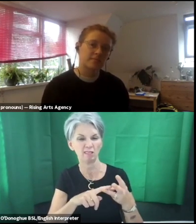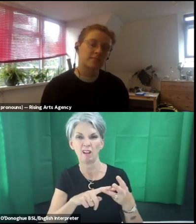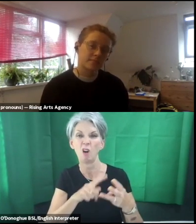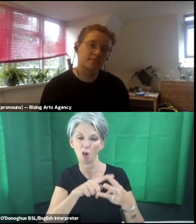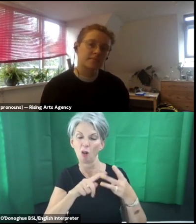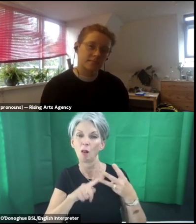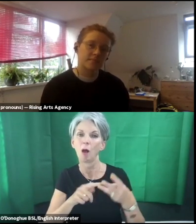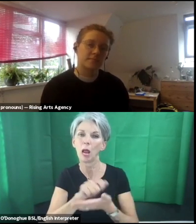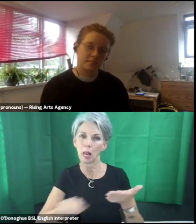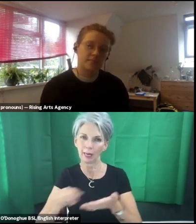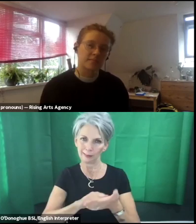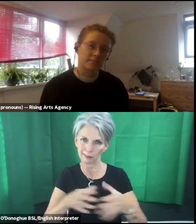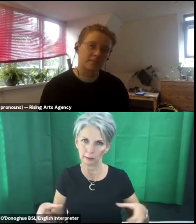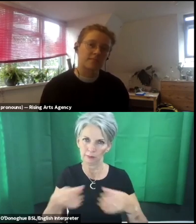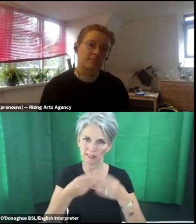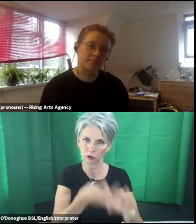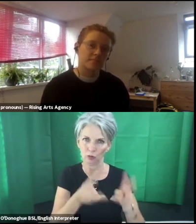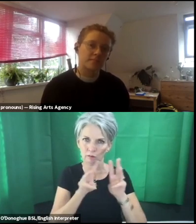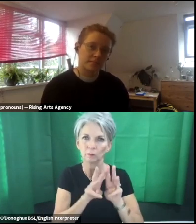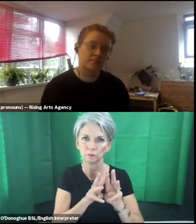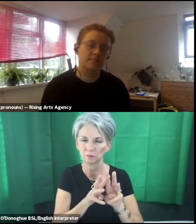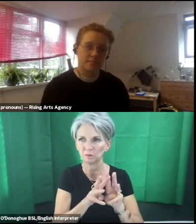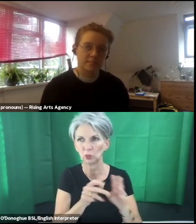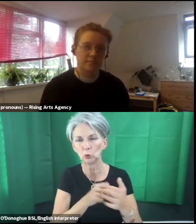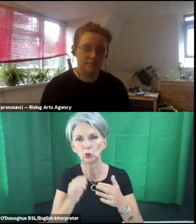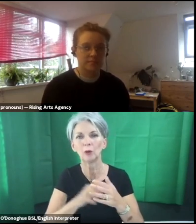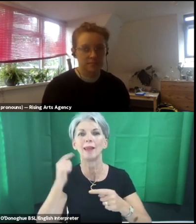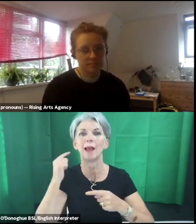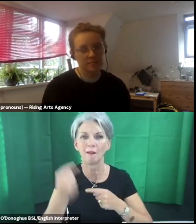But all of those are elected positions and we elect those normally on an annual basis.